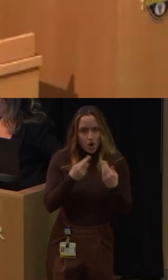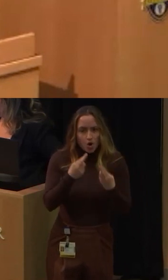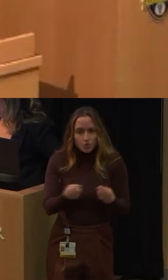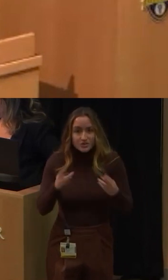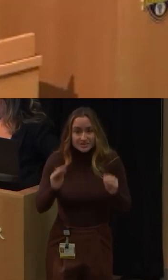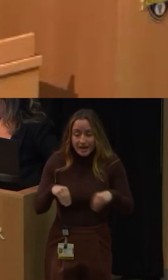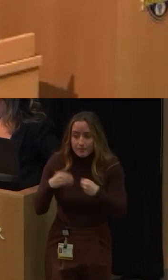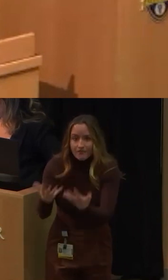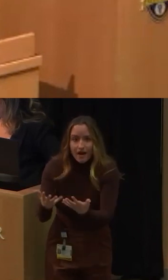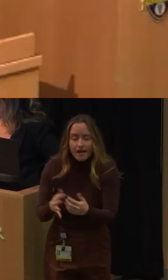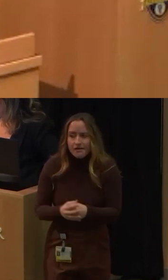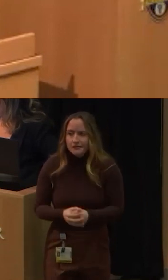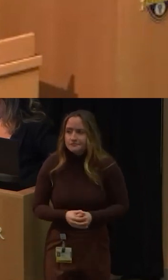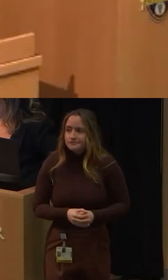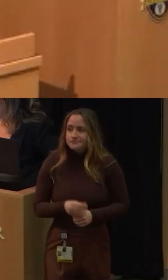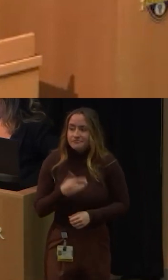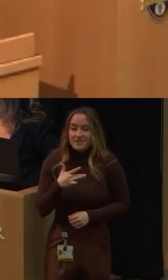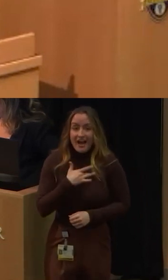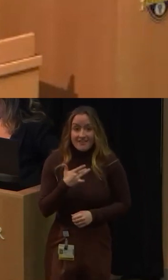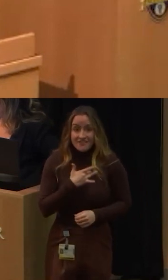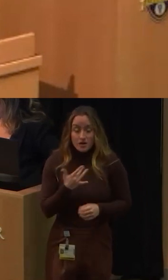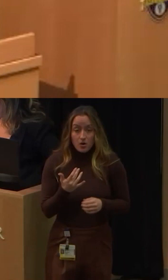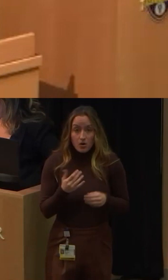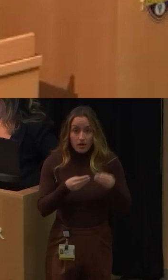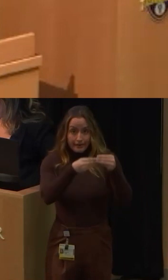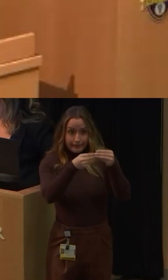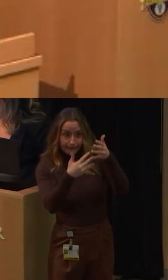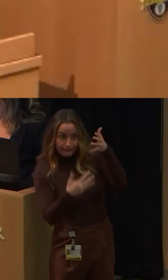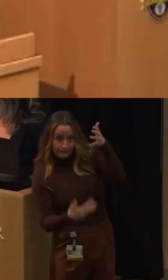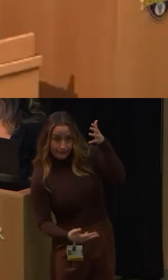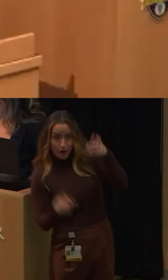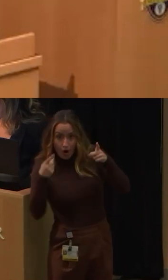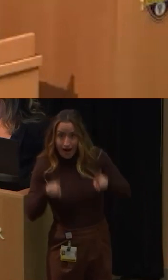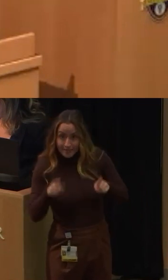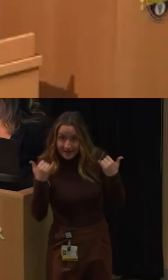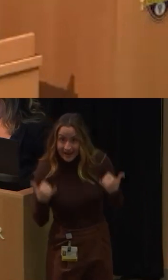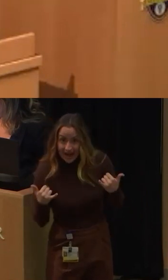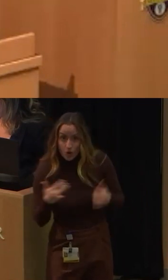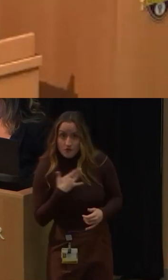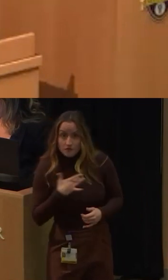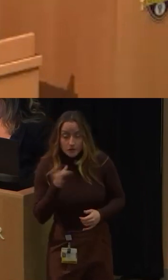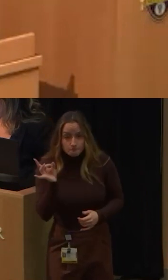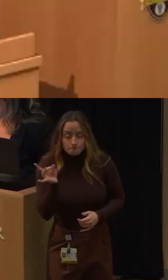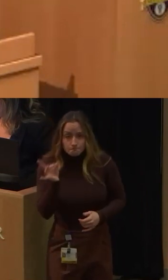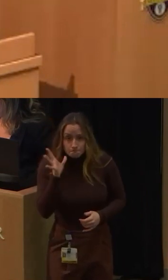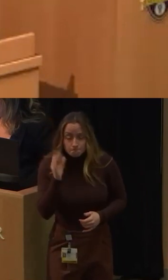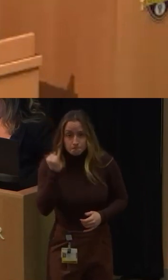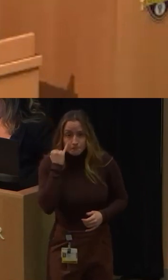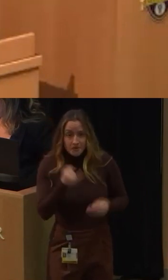the list of things that are happening now are daunting to recount, but they pale in comparison